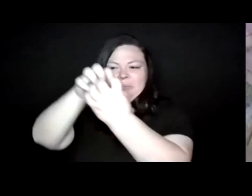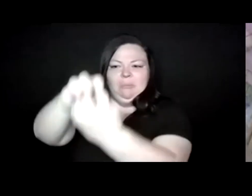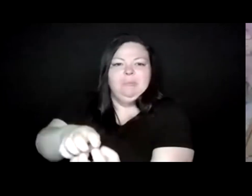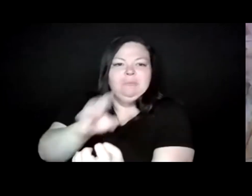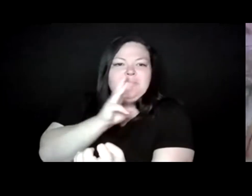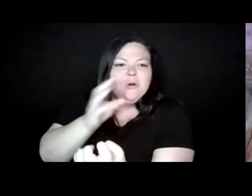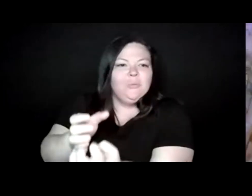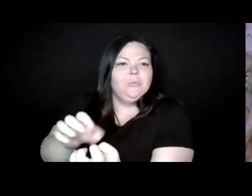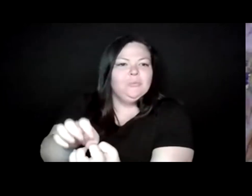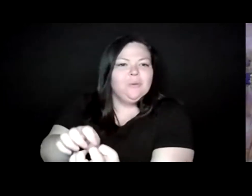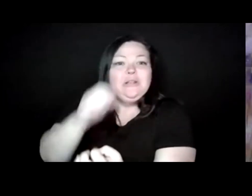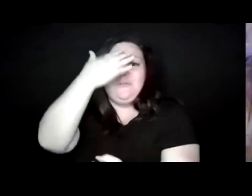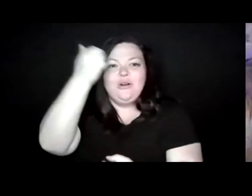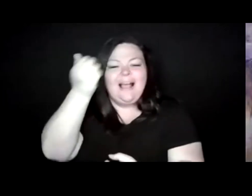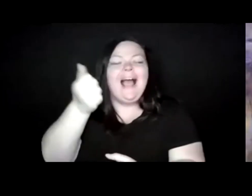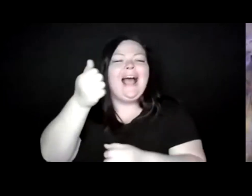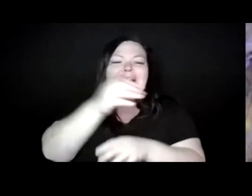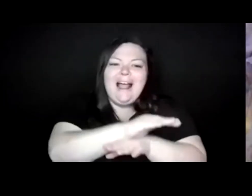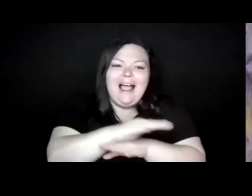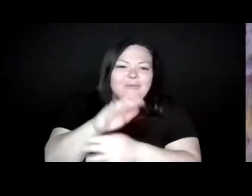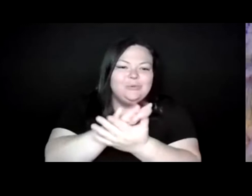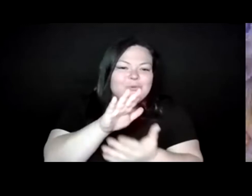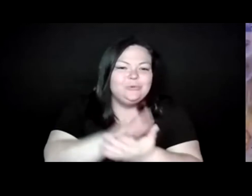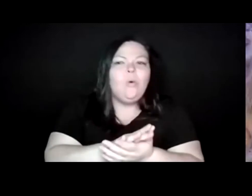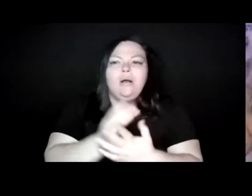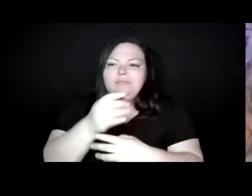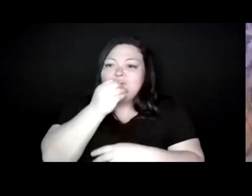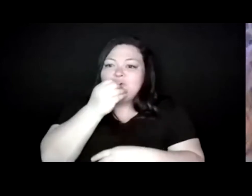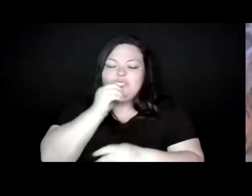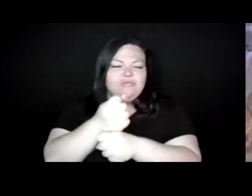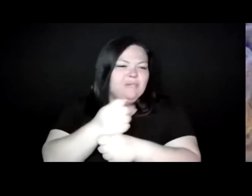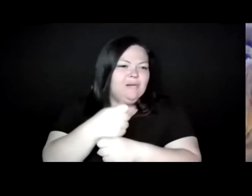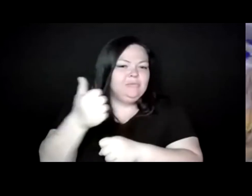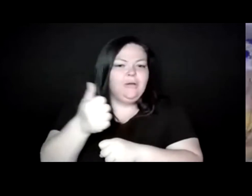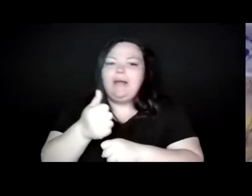forgot that she made every afterschool merienda from scratch and nothing looked like the food on tv.//